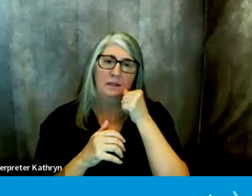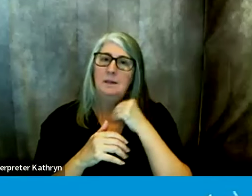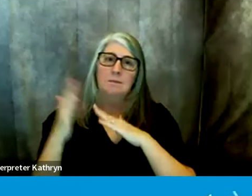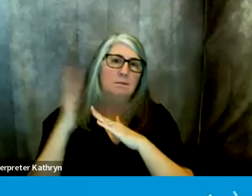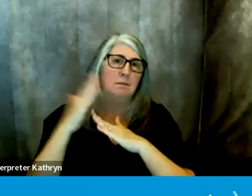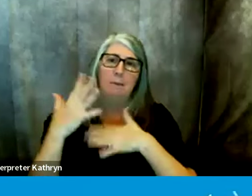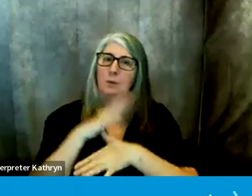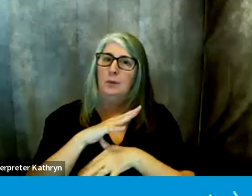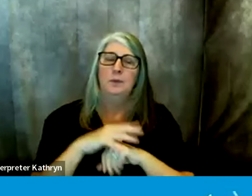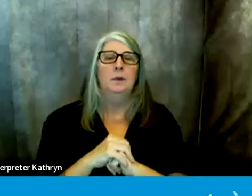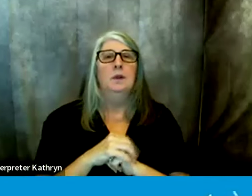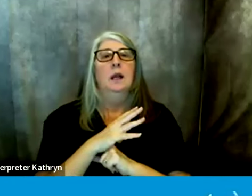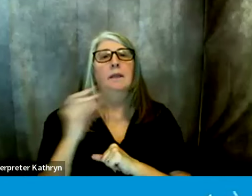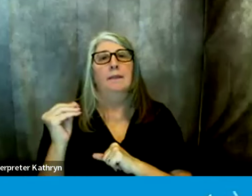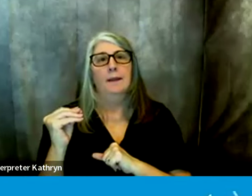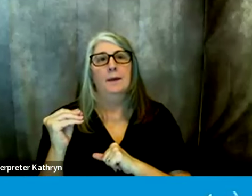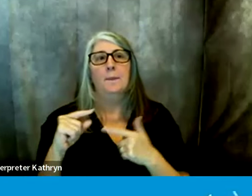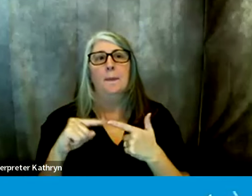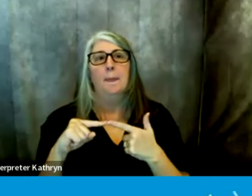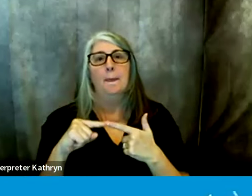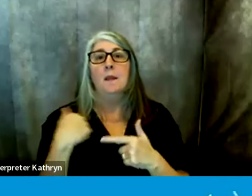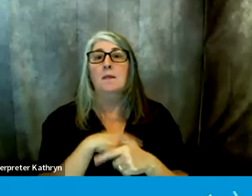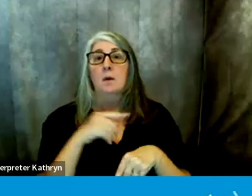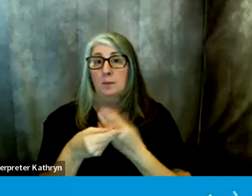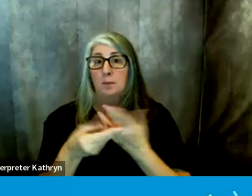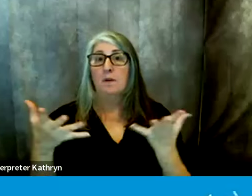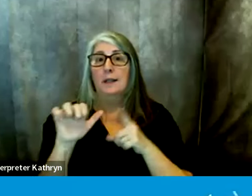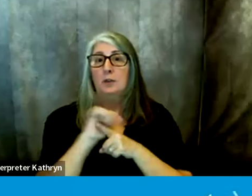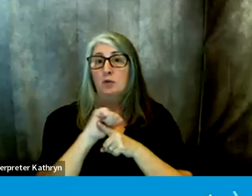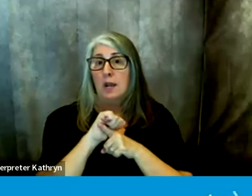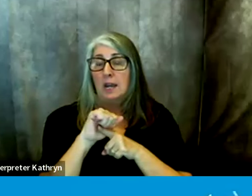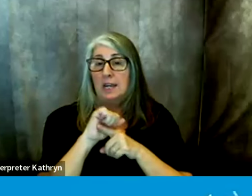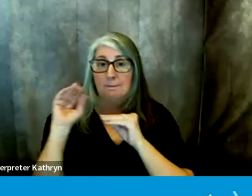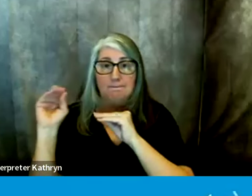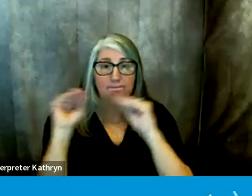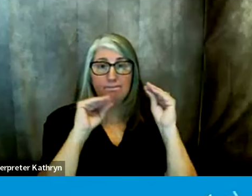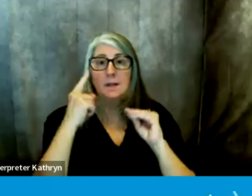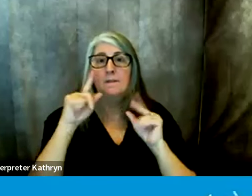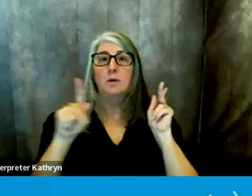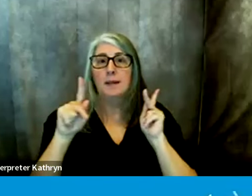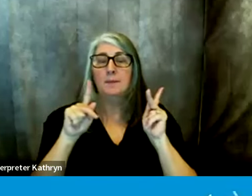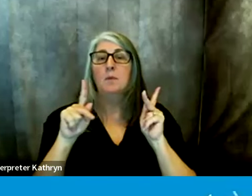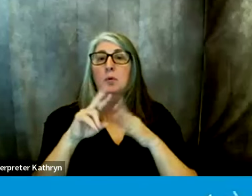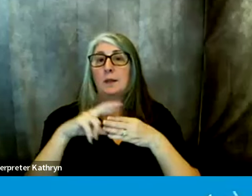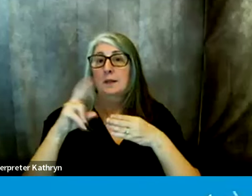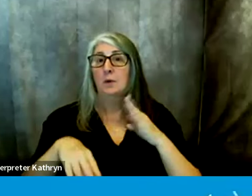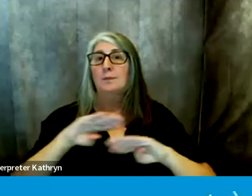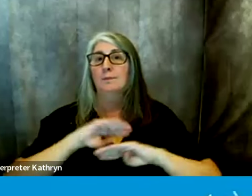Then of course, that we provide the training so that people are happy with the results that they get. And that takes time.